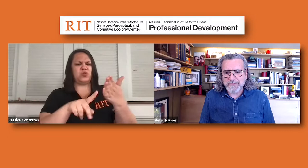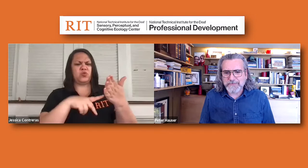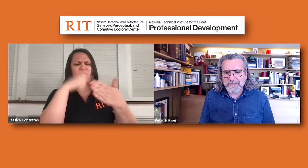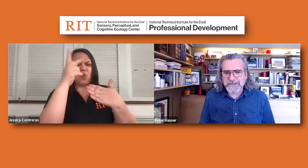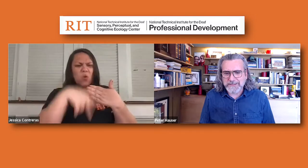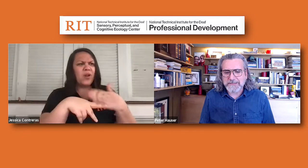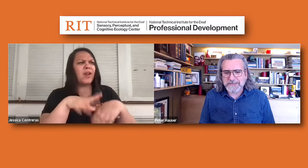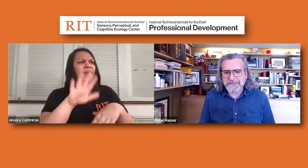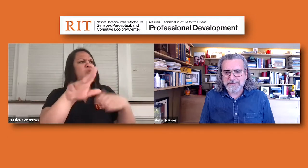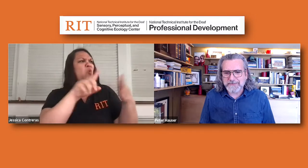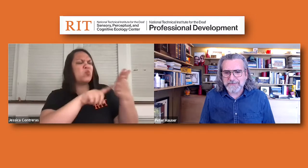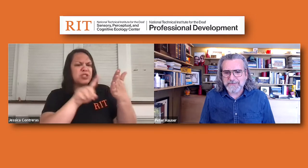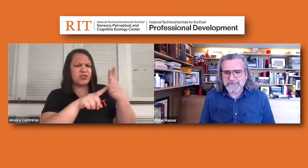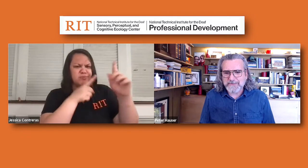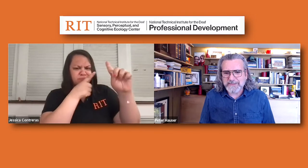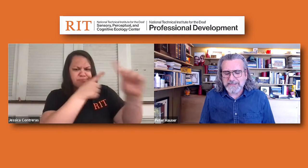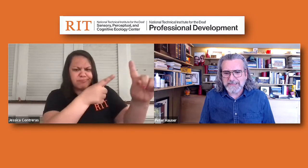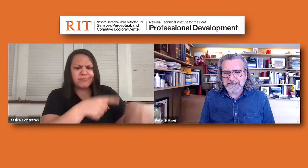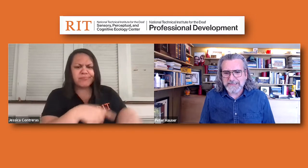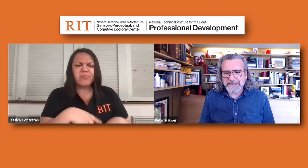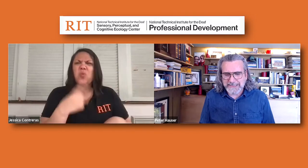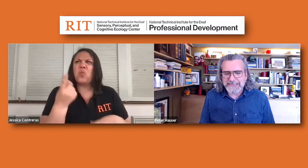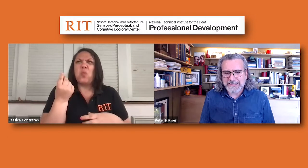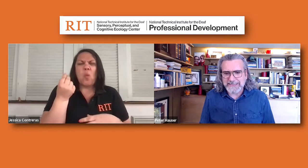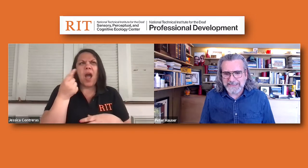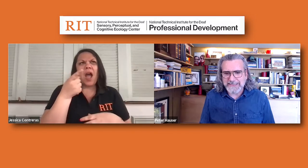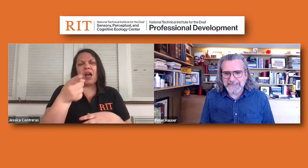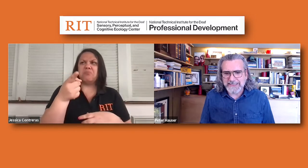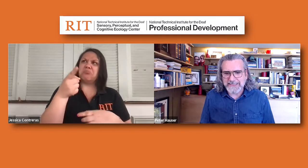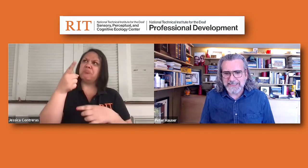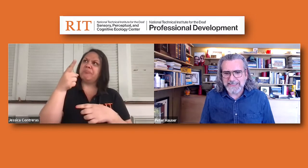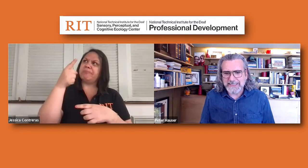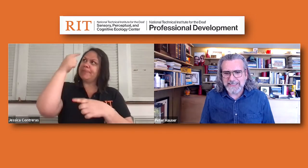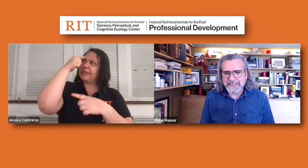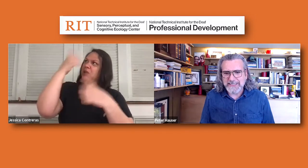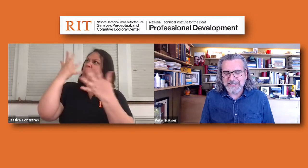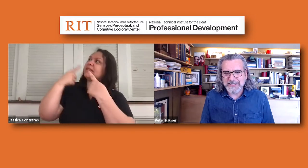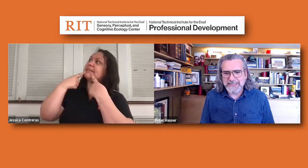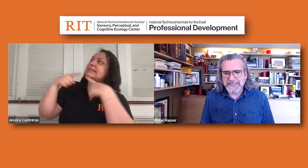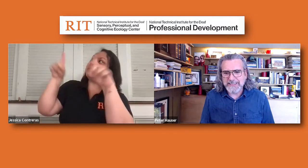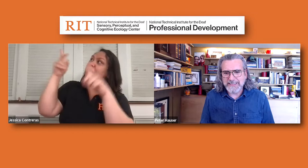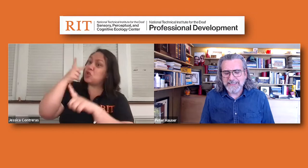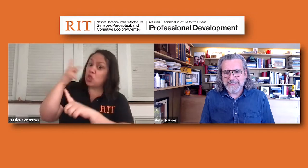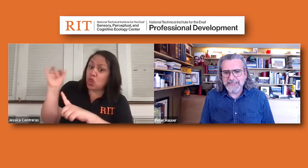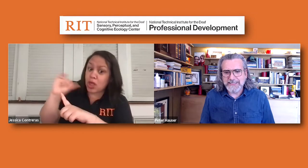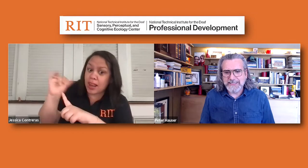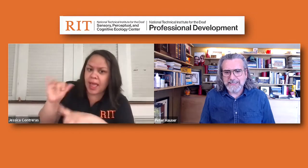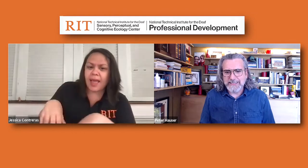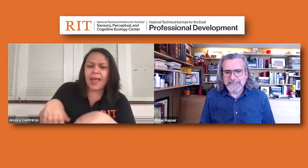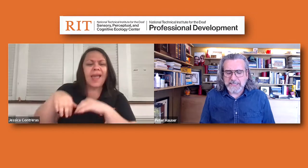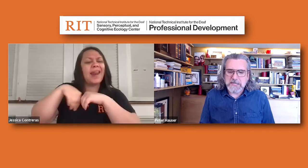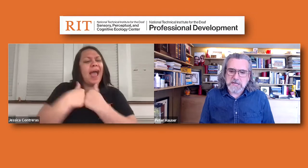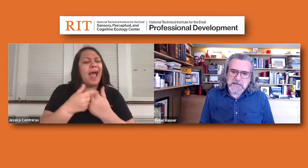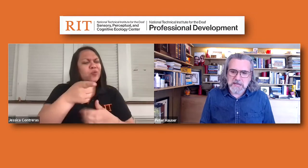for your research program and research agenda? What does success look like to you,